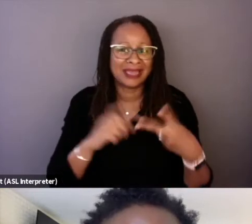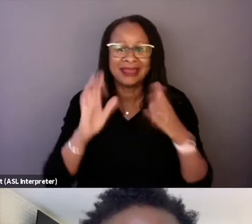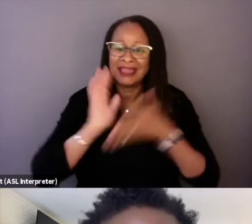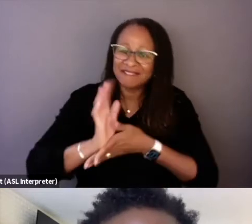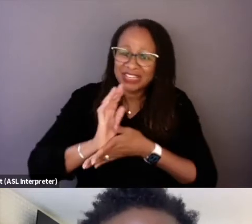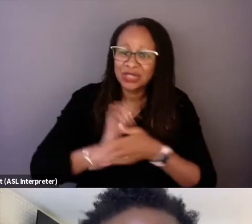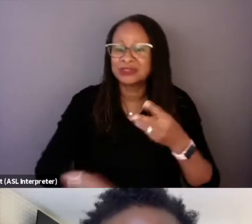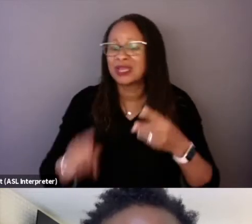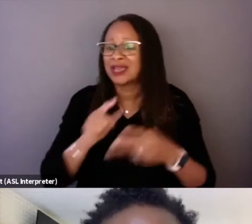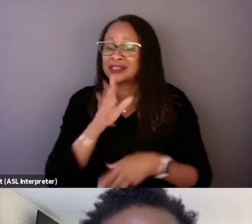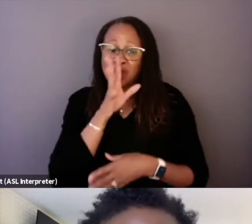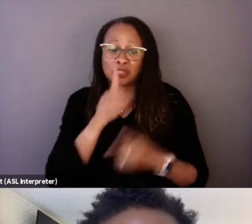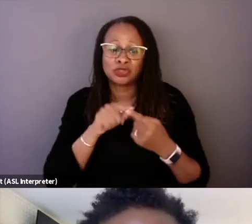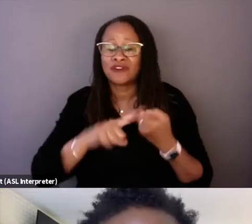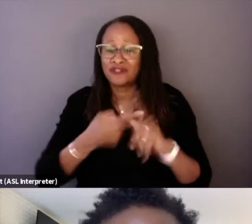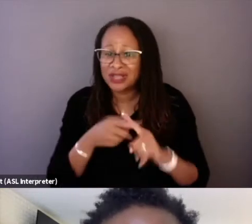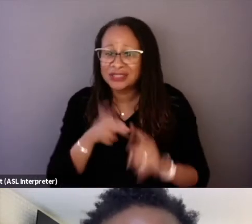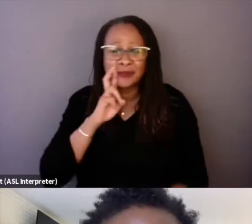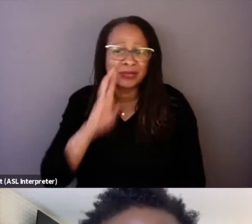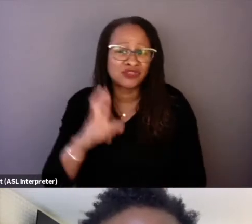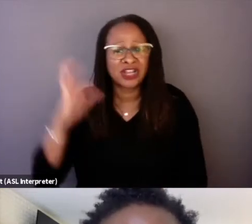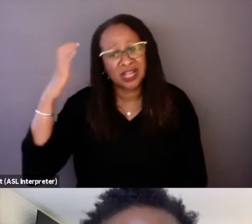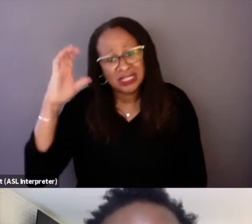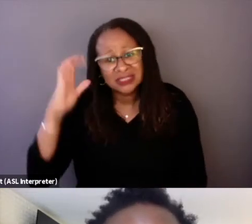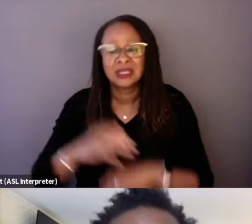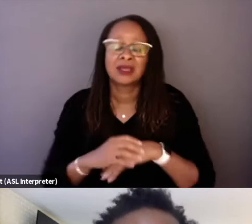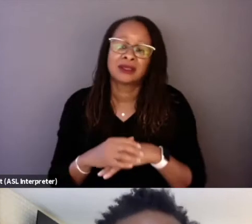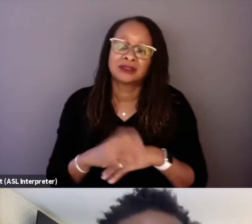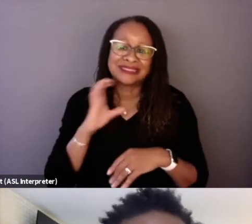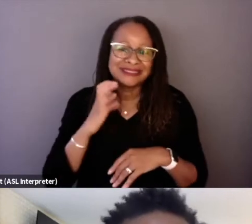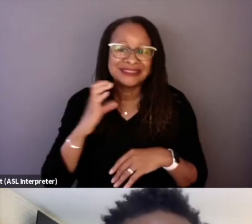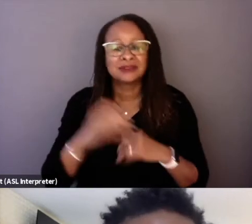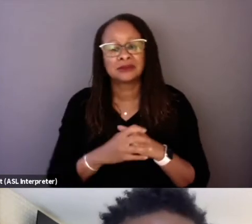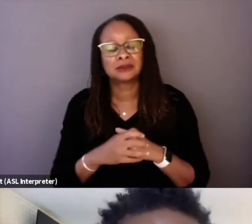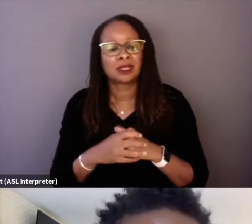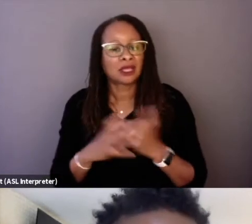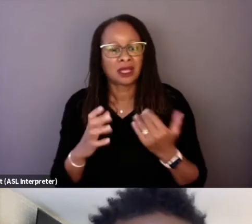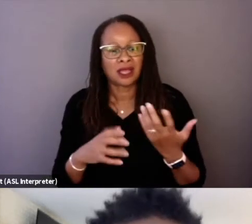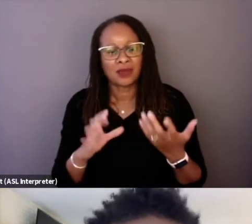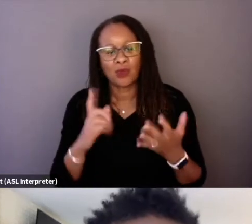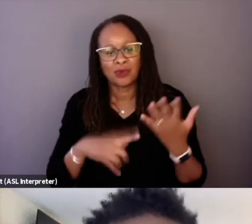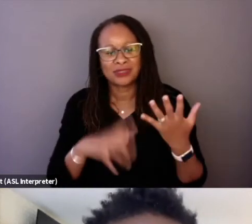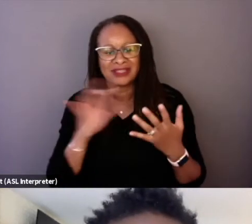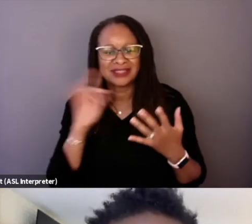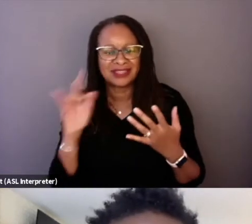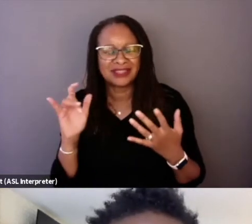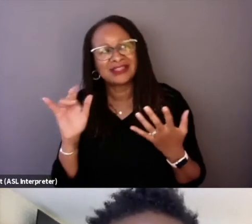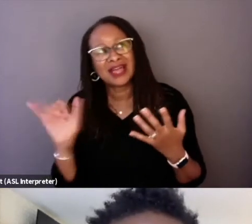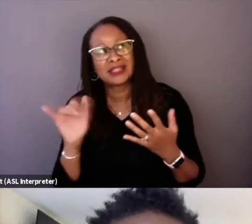What was it like to look at the person and not the tragedy? Yeah, it was, you know,